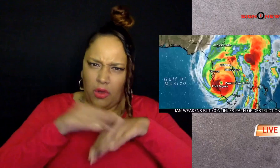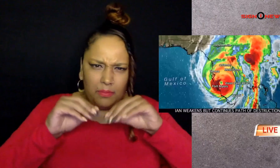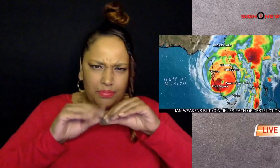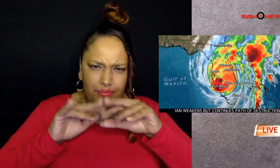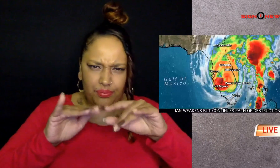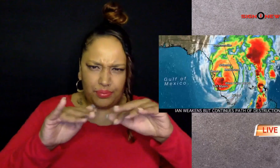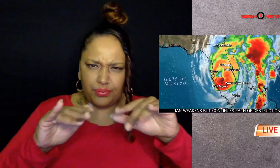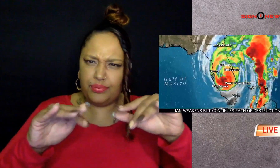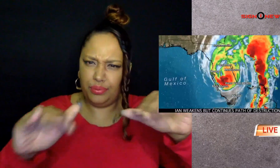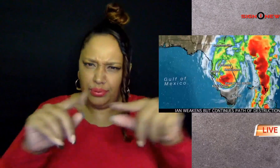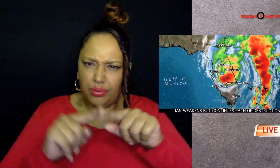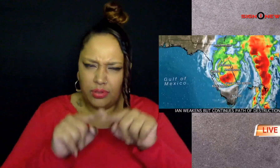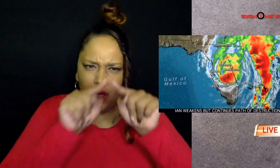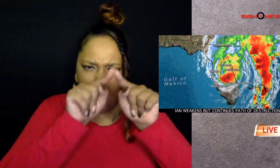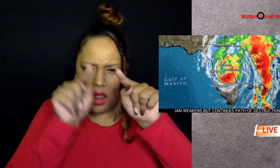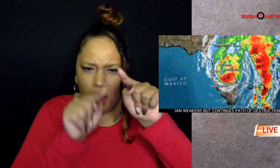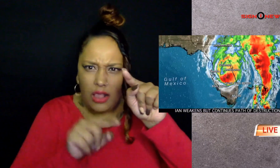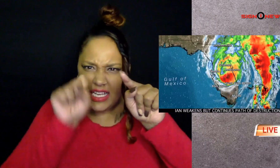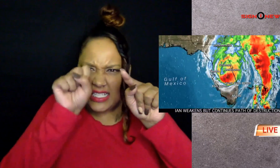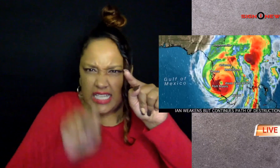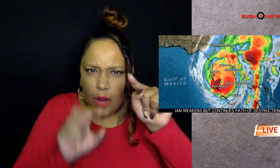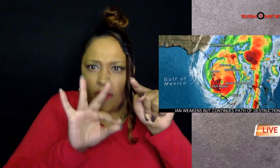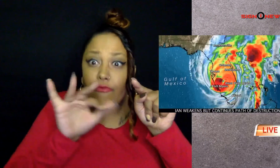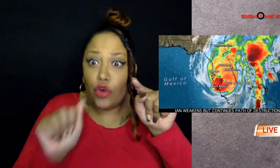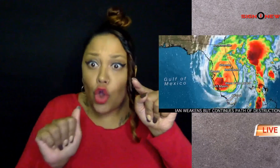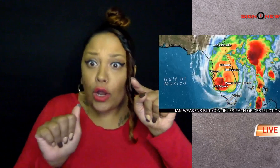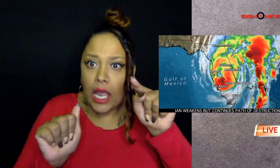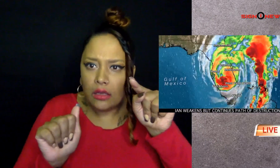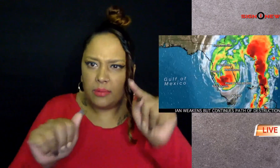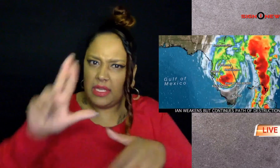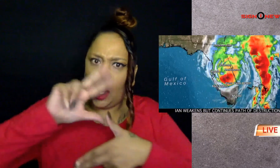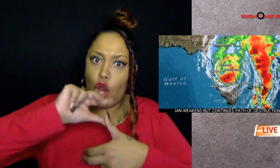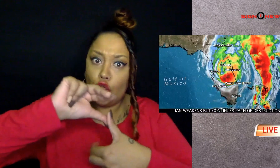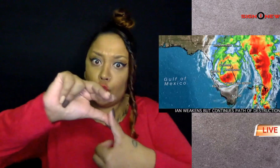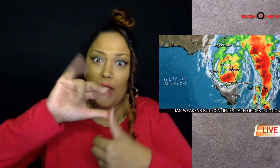storm warnings have been discontinued in southern Florida because hurricane